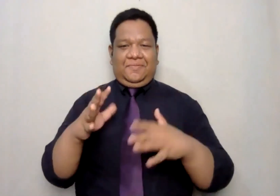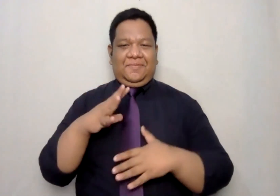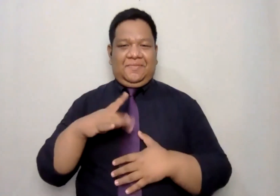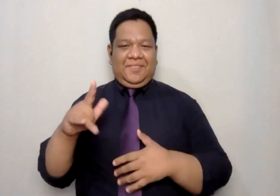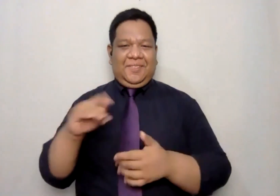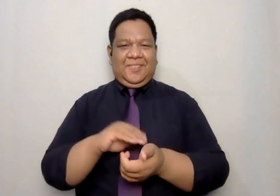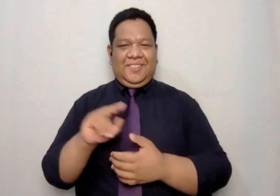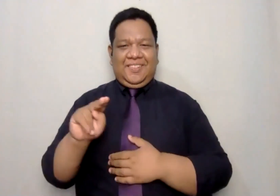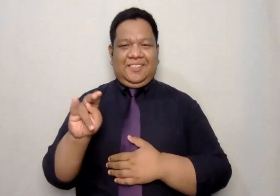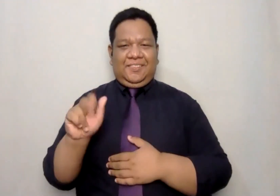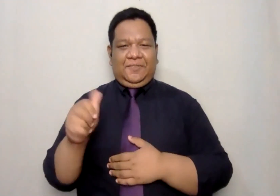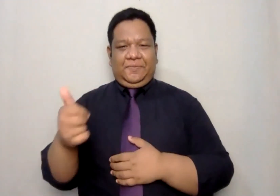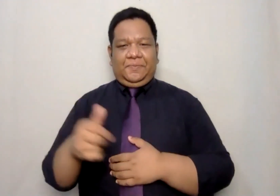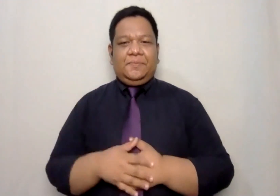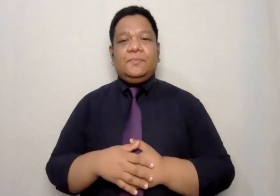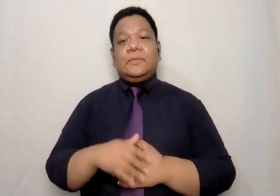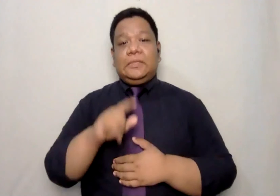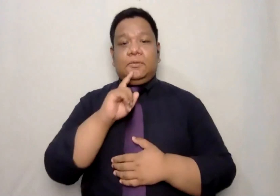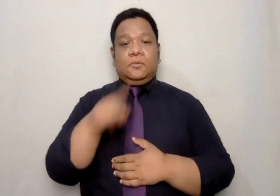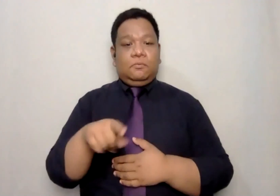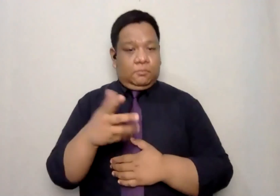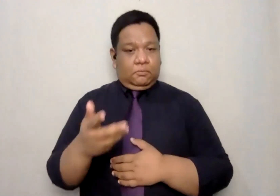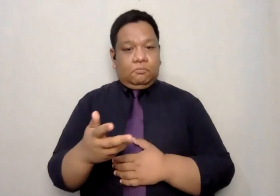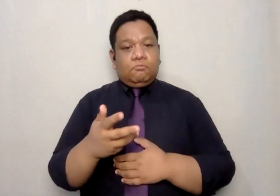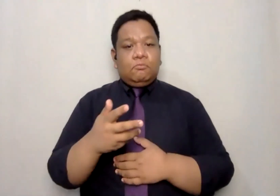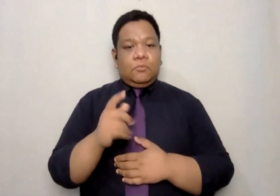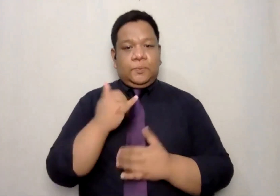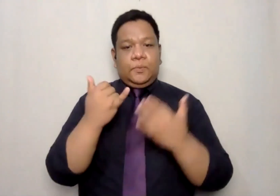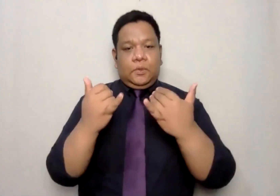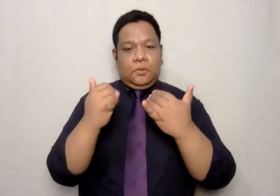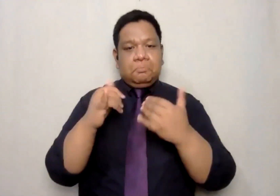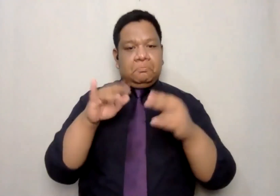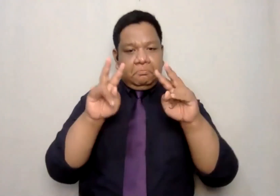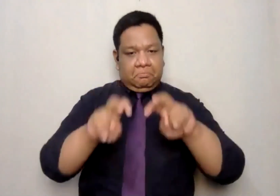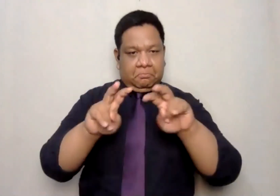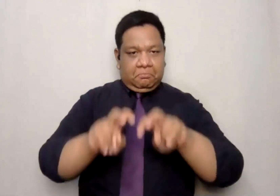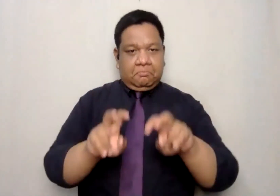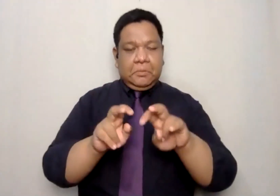So the answer here is it’s still being reviewed, this is not yet sure.